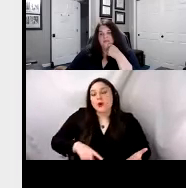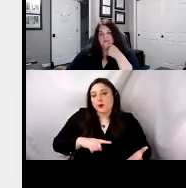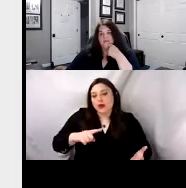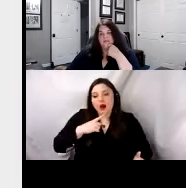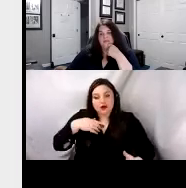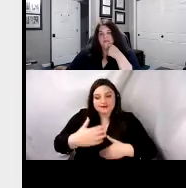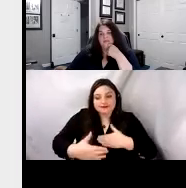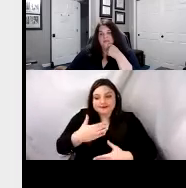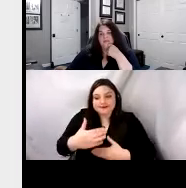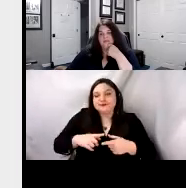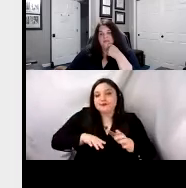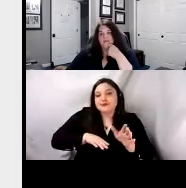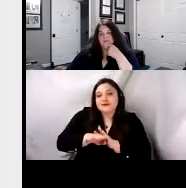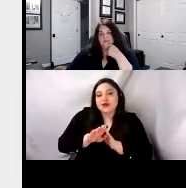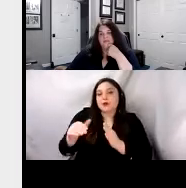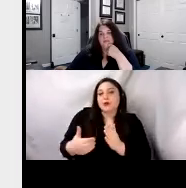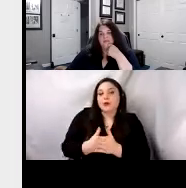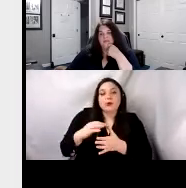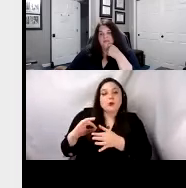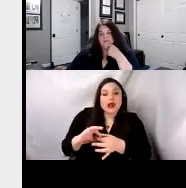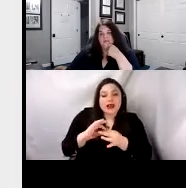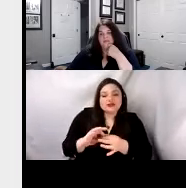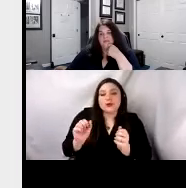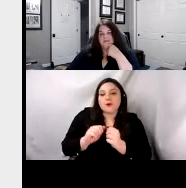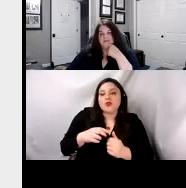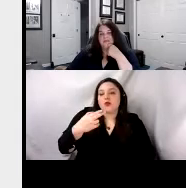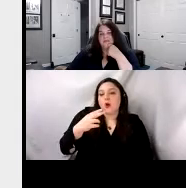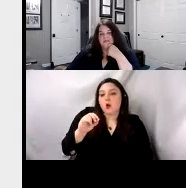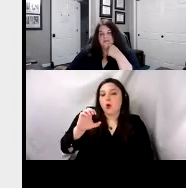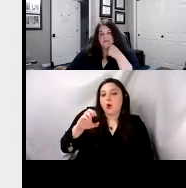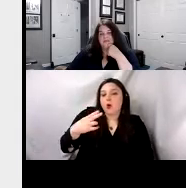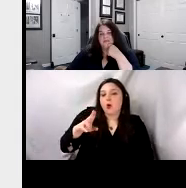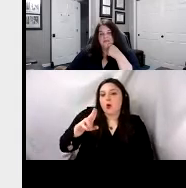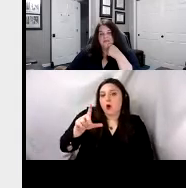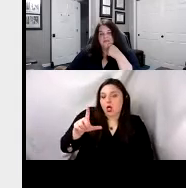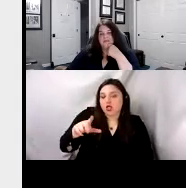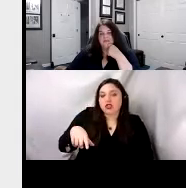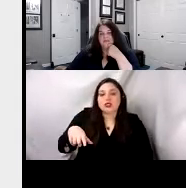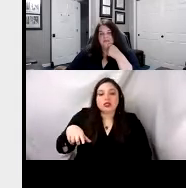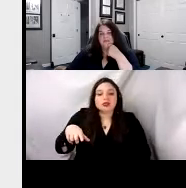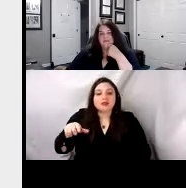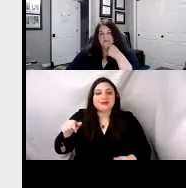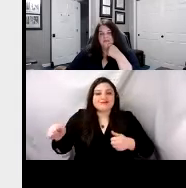Hochul administration. We devoted a lot of time and energy and resources into engaging with